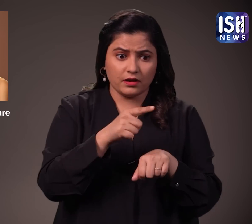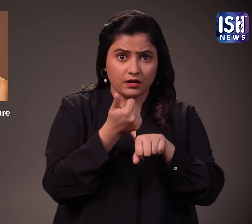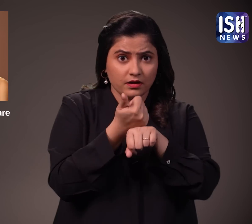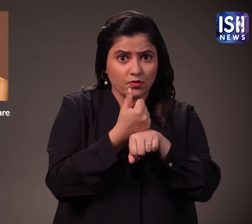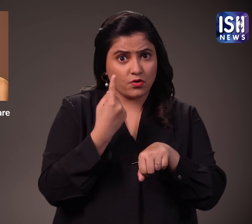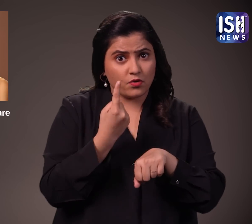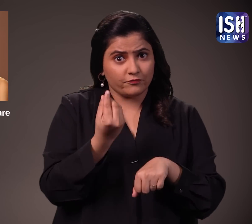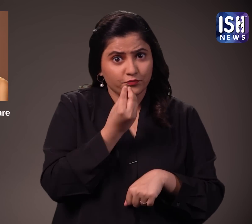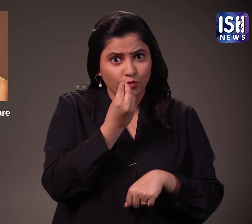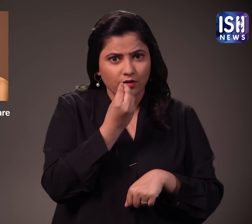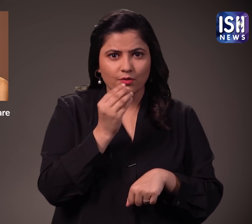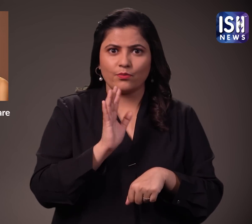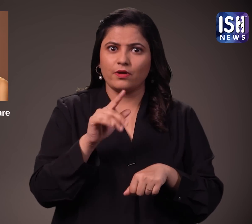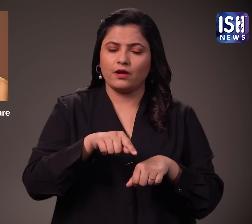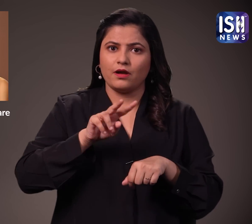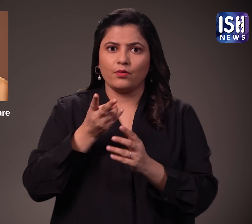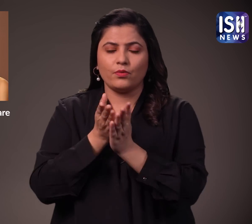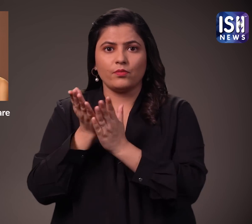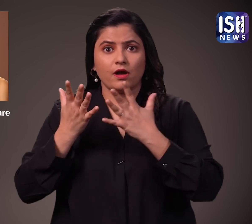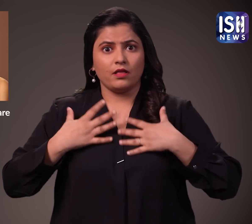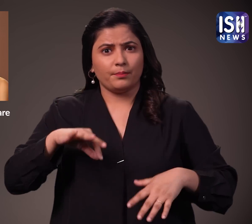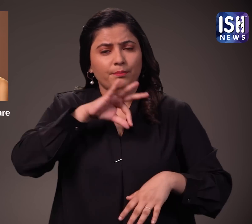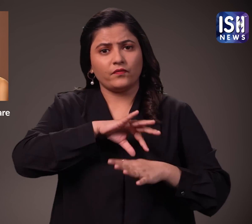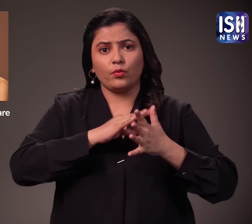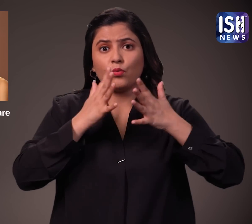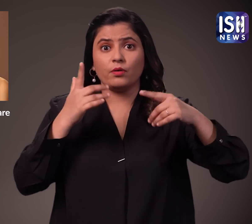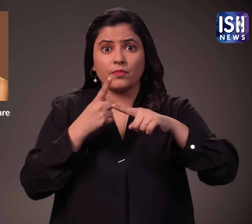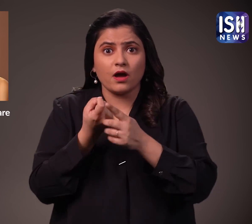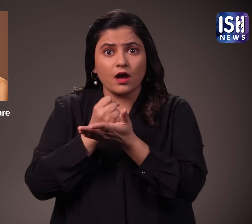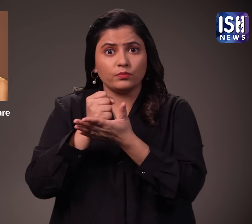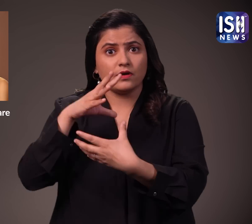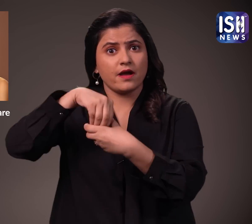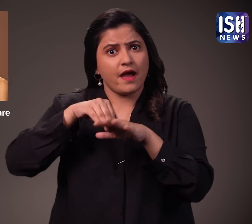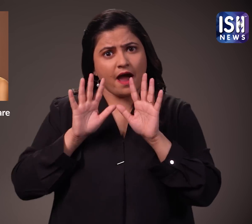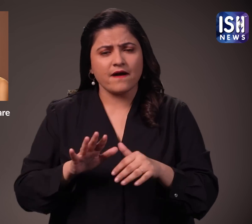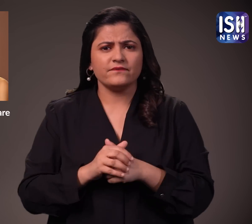Ghee is not only used in the kitchen but also has many health benefits and is widely used in Ayurveda